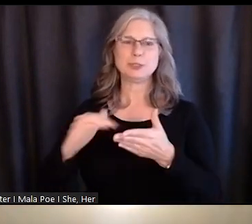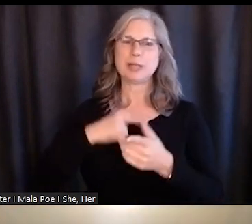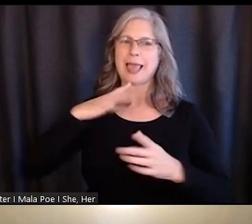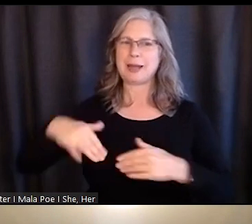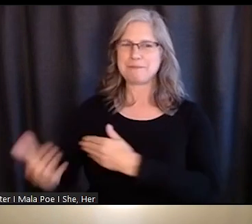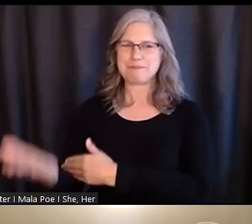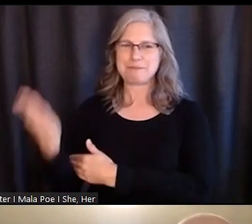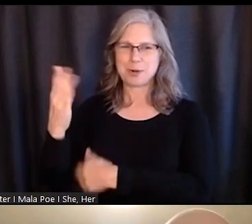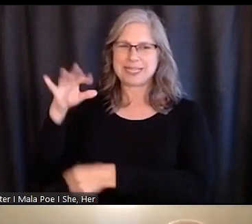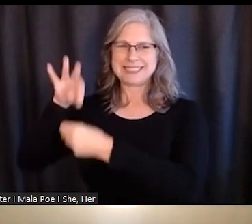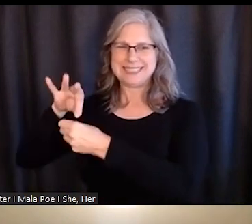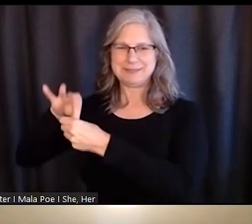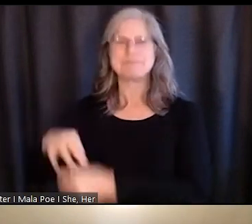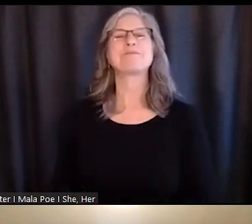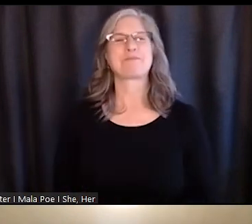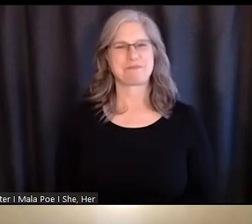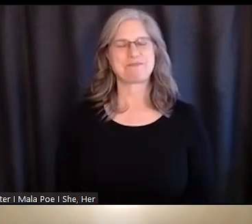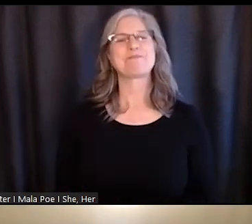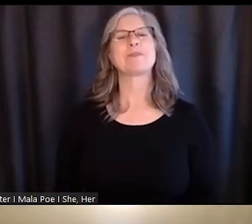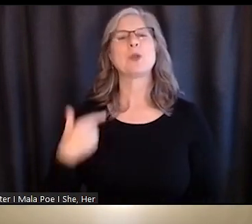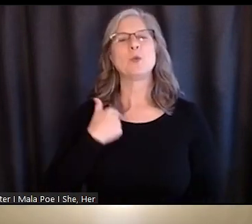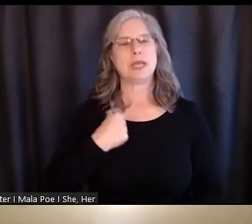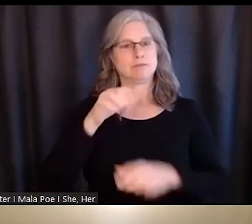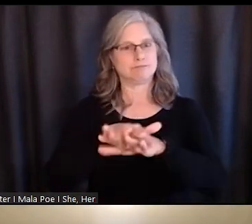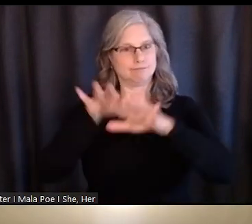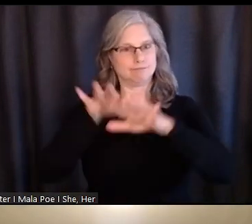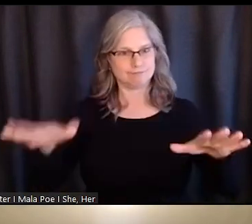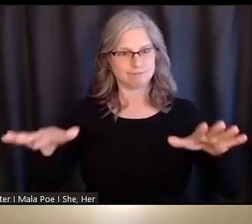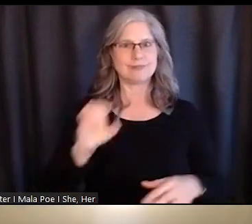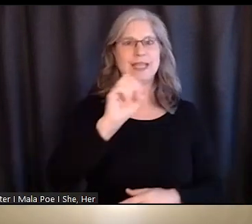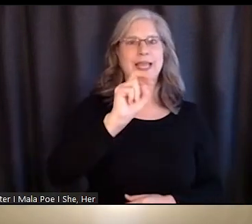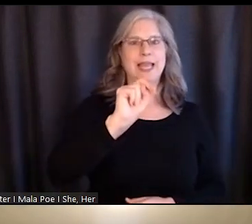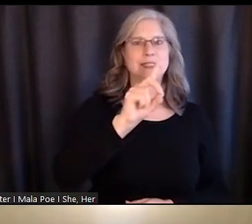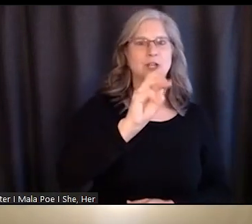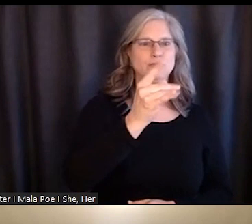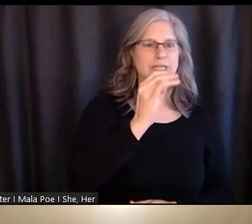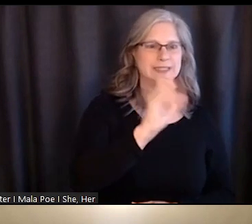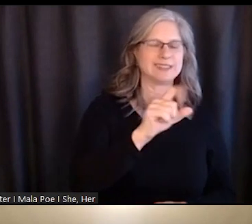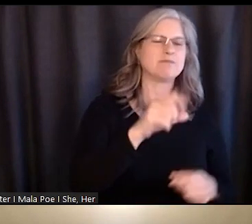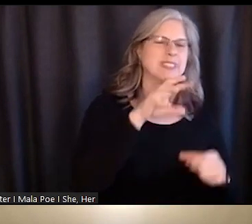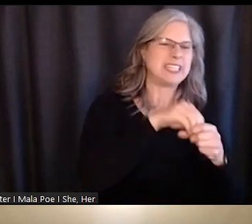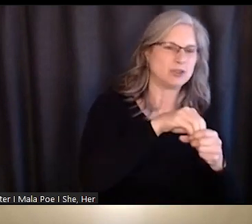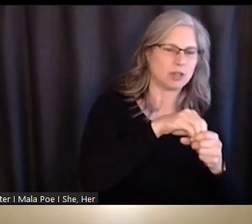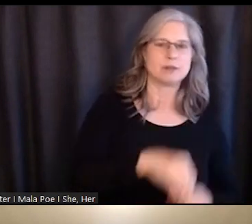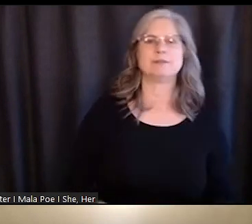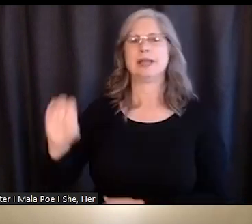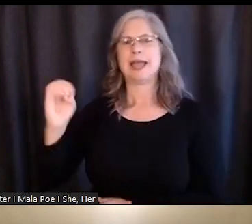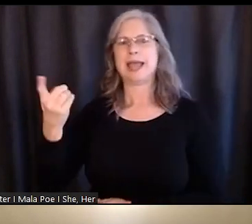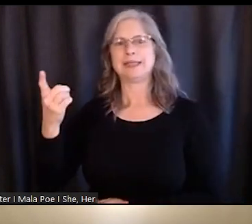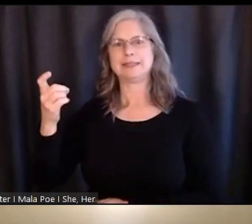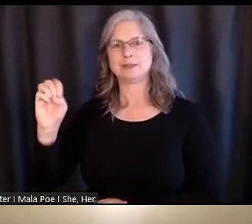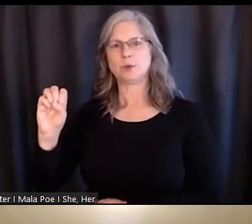At first blush, we can make a distinction between endogenous or internal and exogenous or external sources of variation.